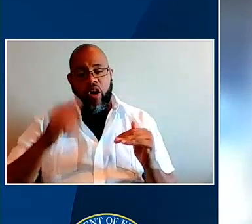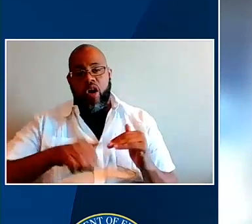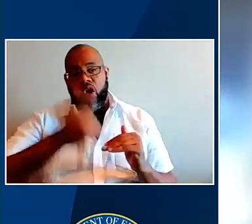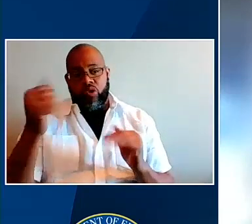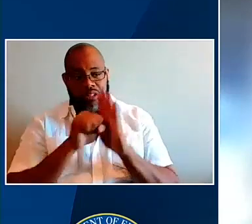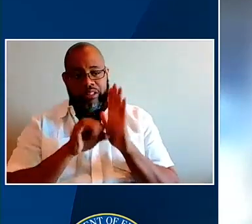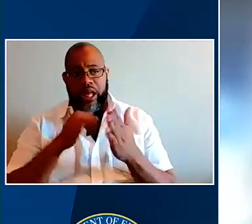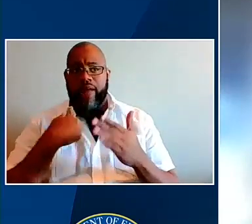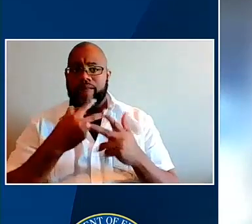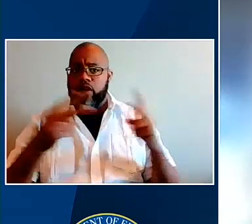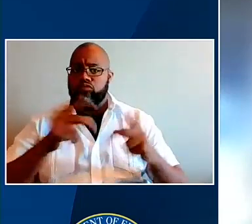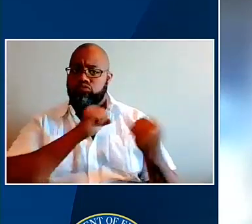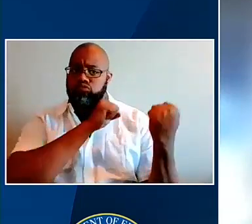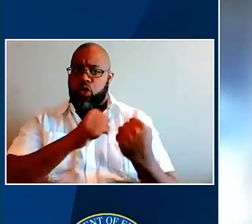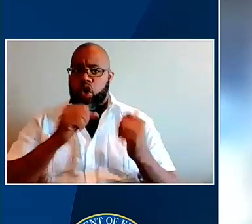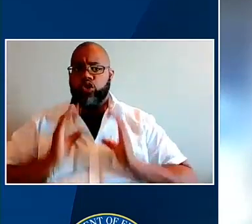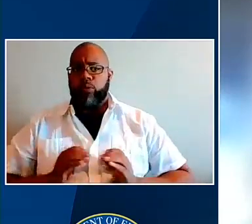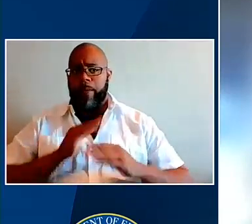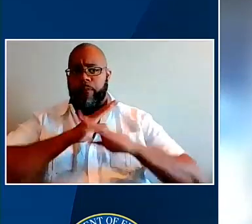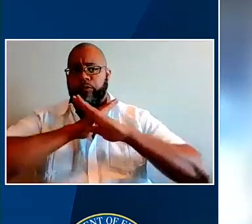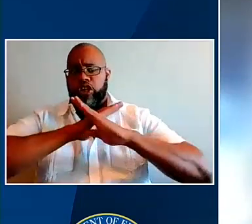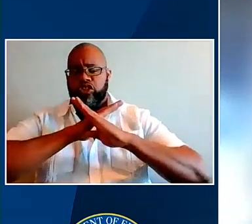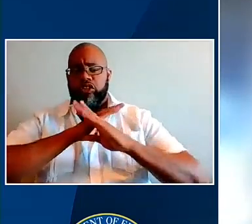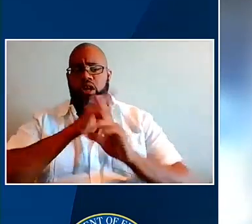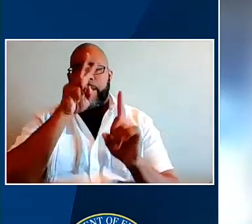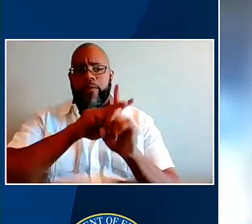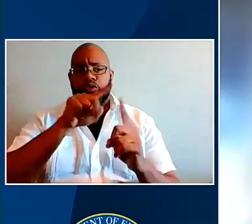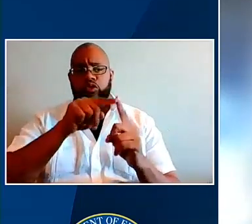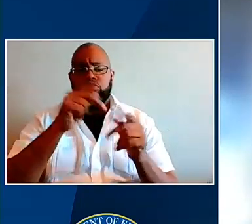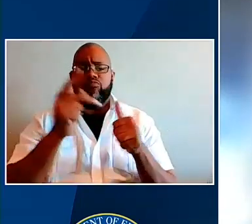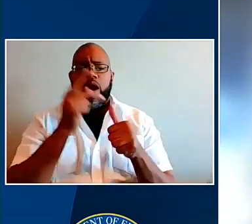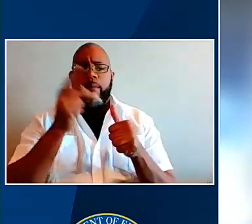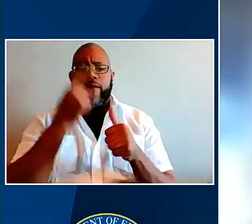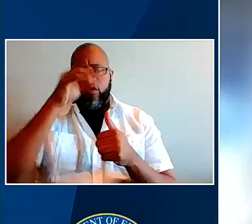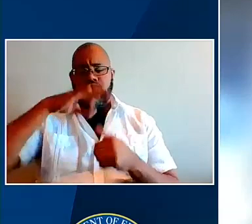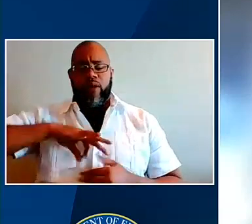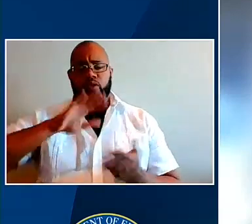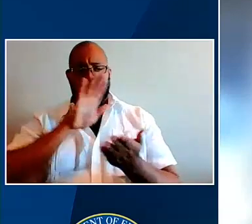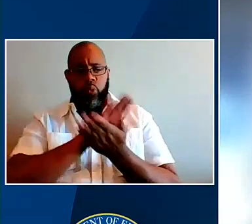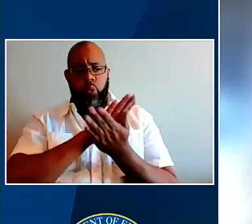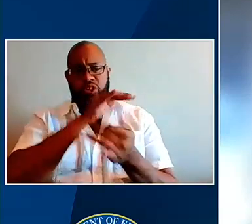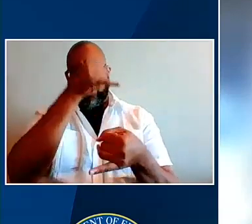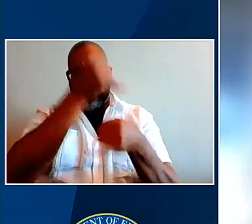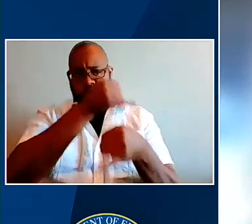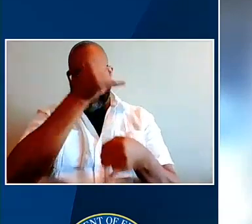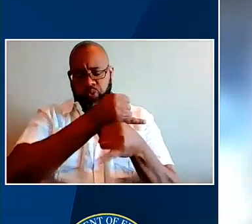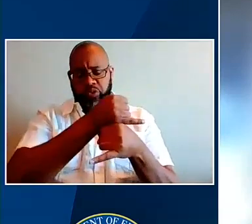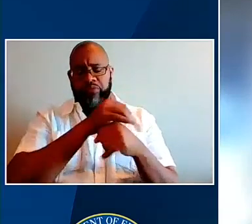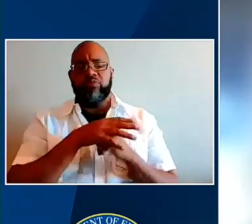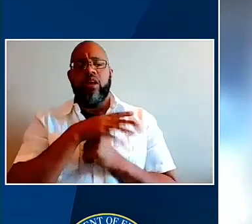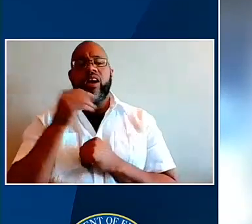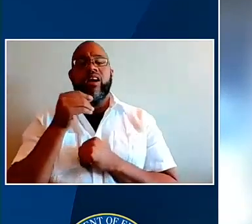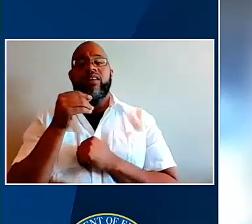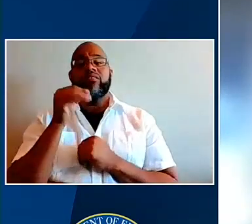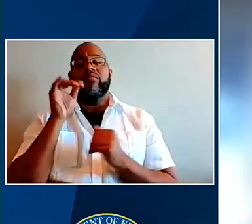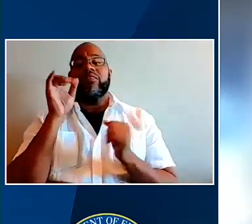strong consumer protections applicable to primarily for-profit school institutions. And in fact, it hamstrings the states that